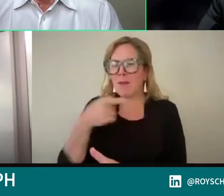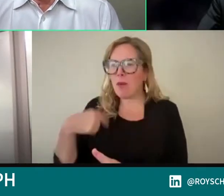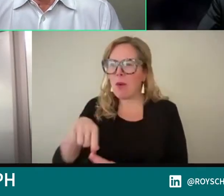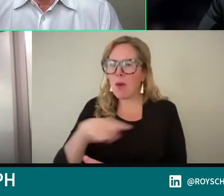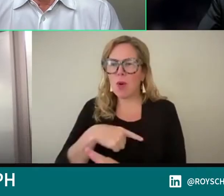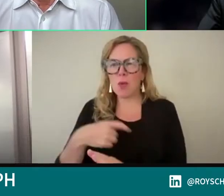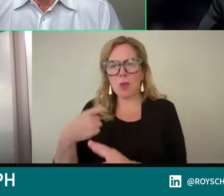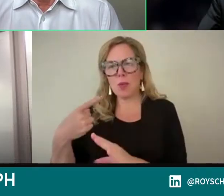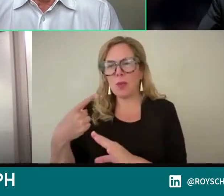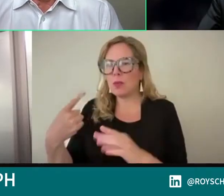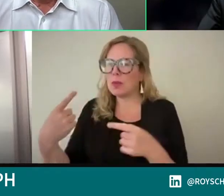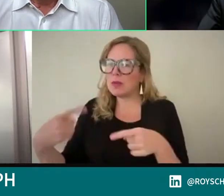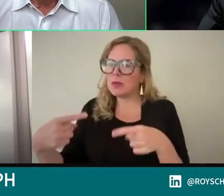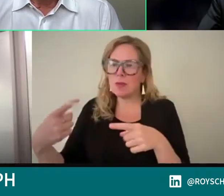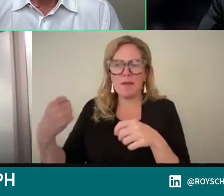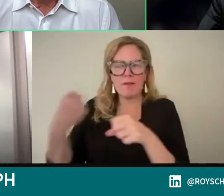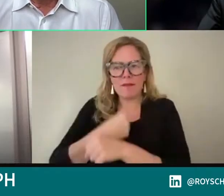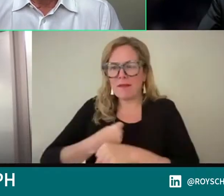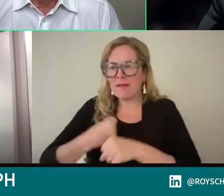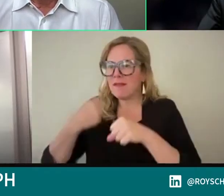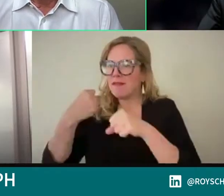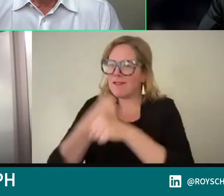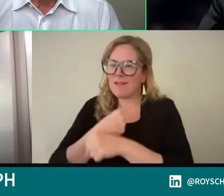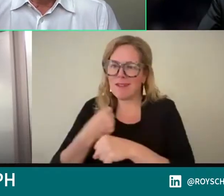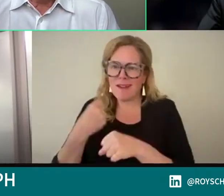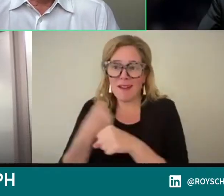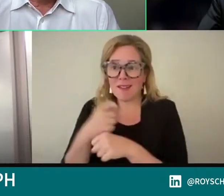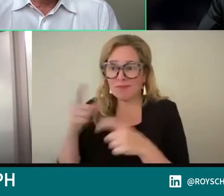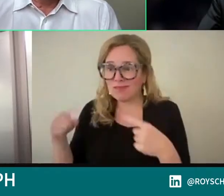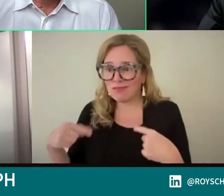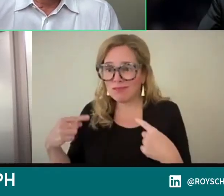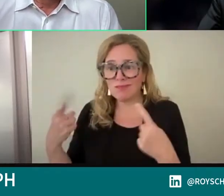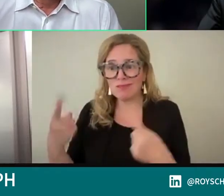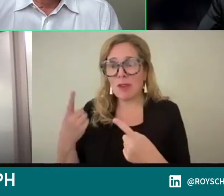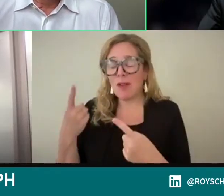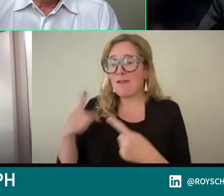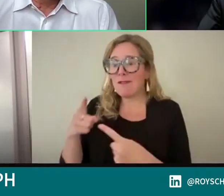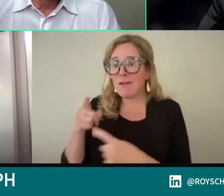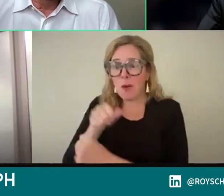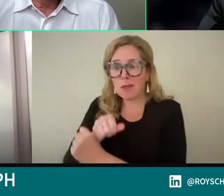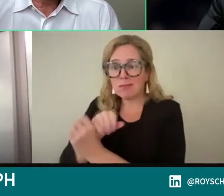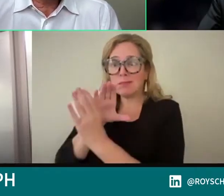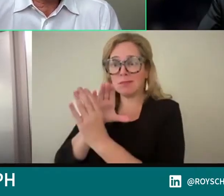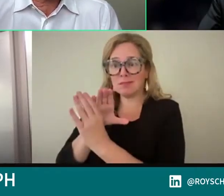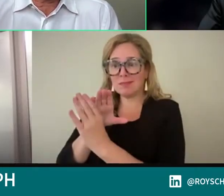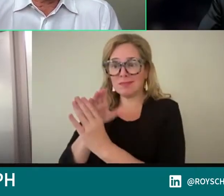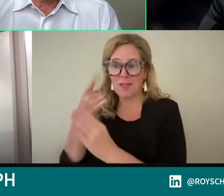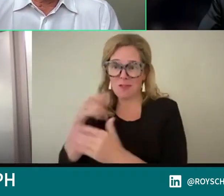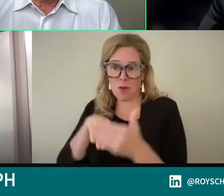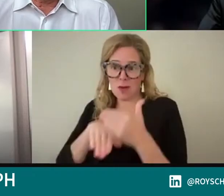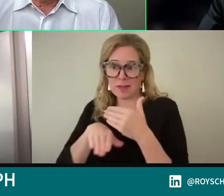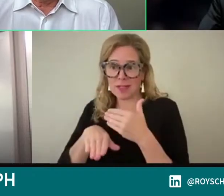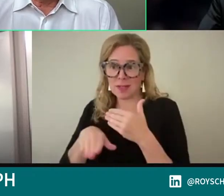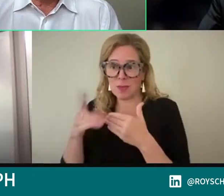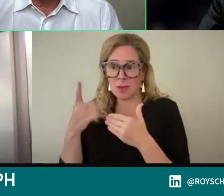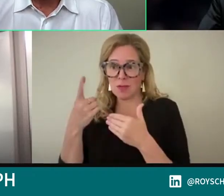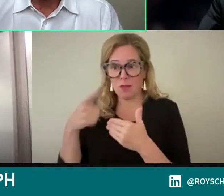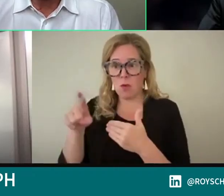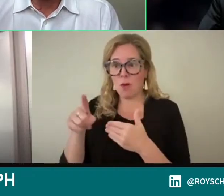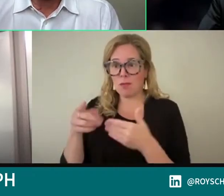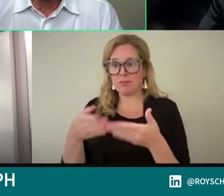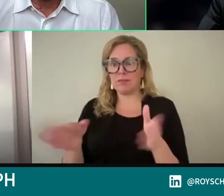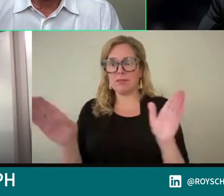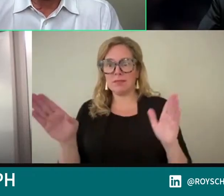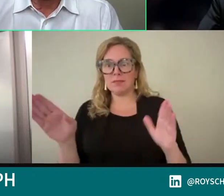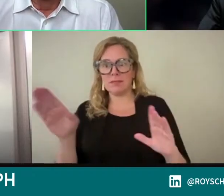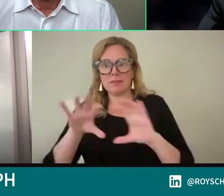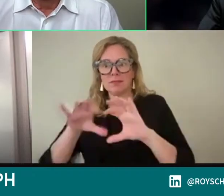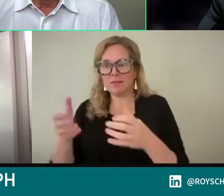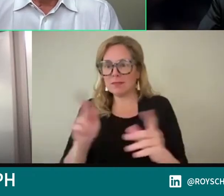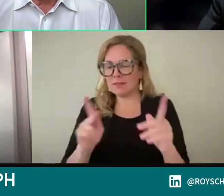for telehealth to be accessible to the people. And then we stand here in front of you because